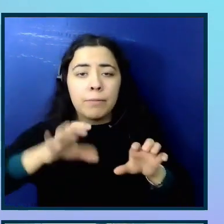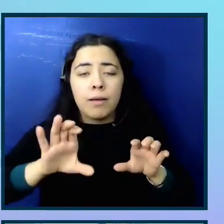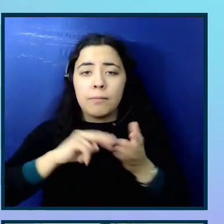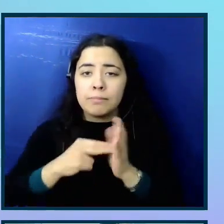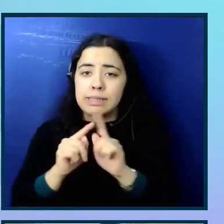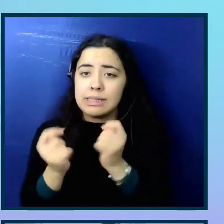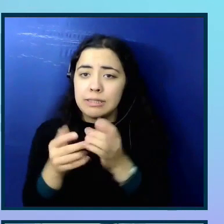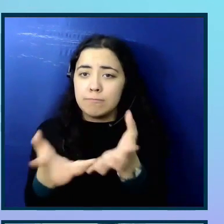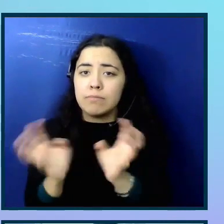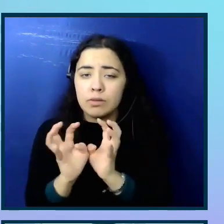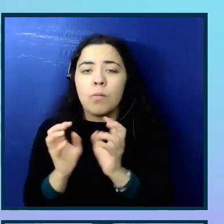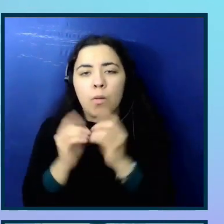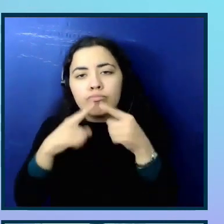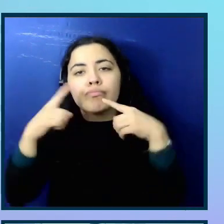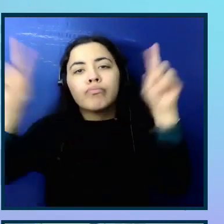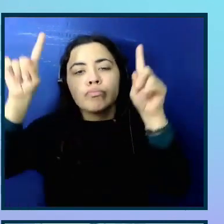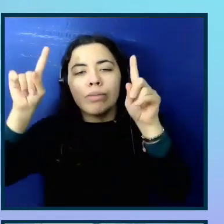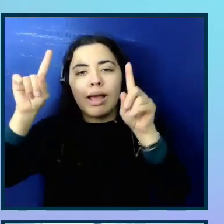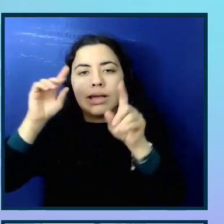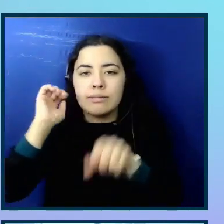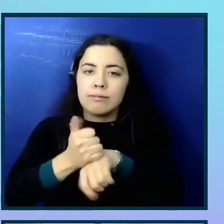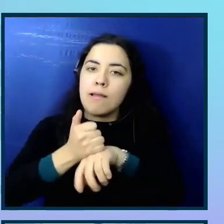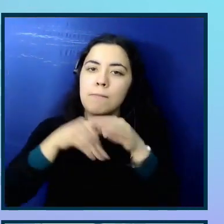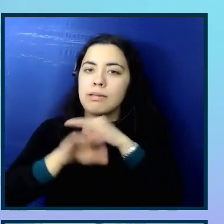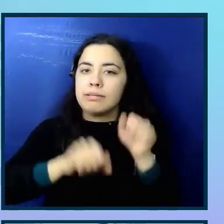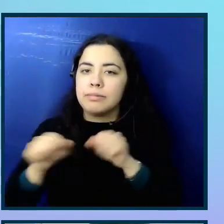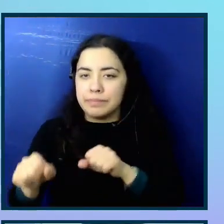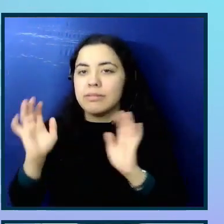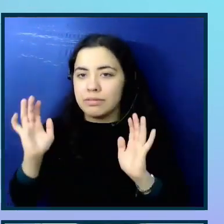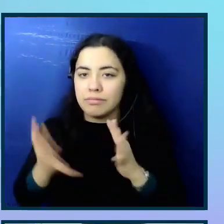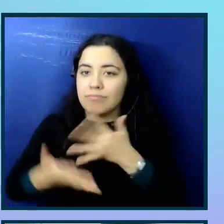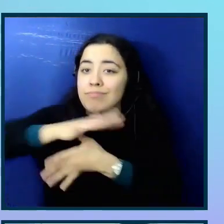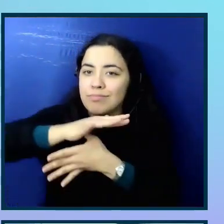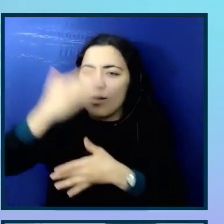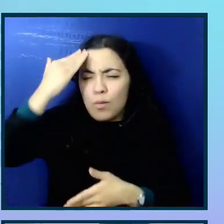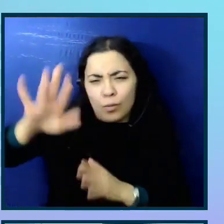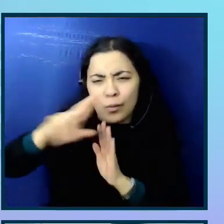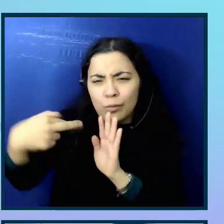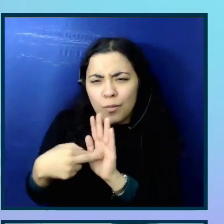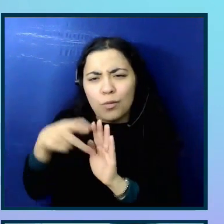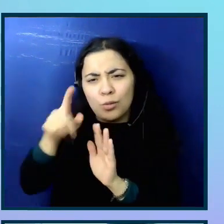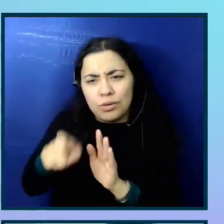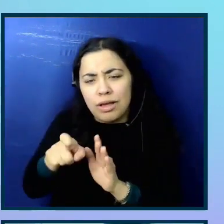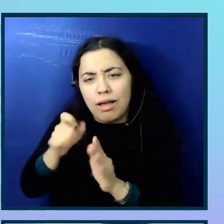in implementing and thinking about accessibility. So know your role and how you can contribute to accessibility.